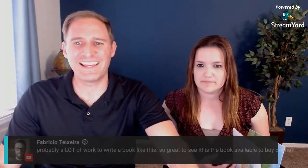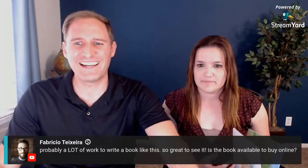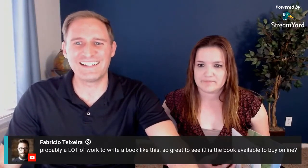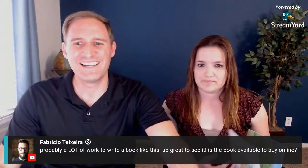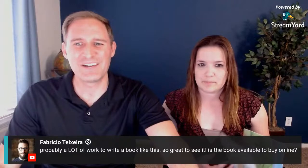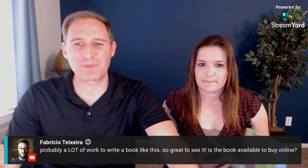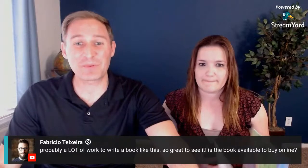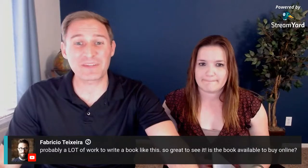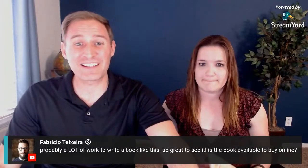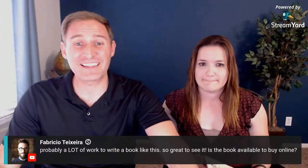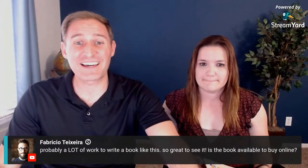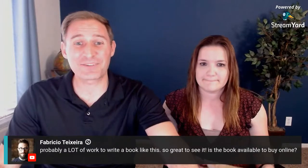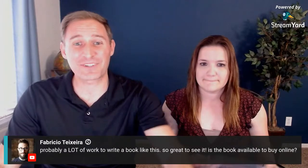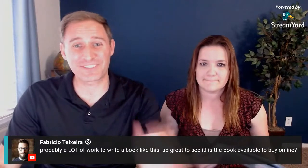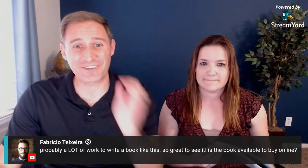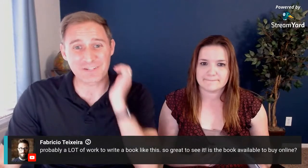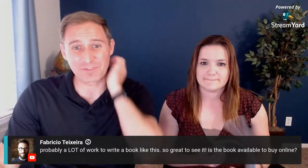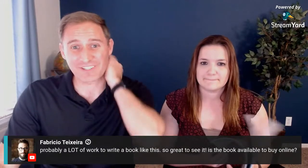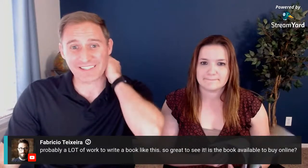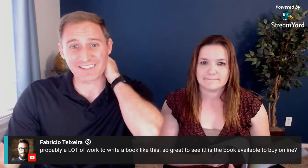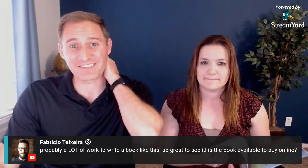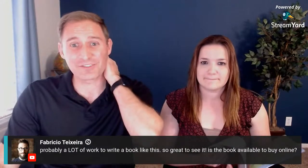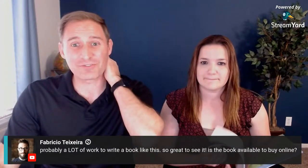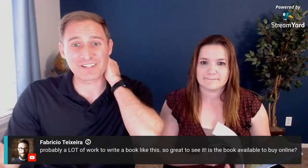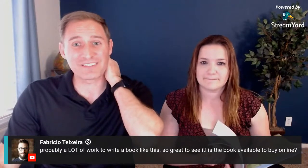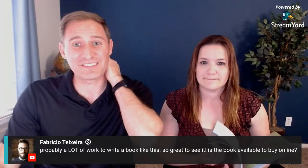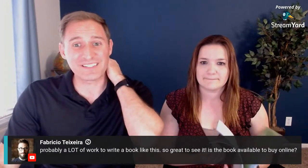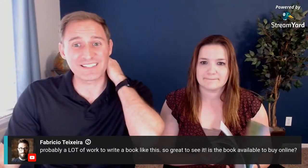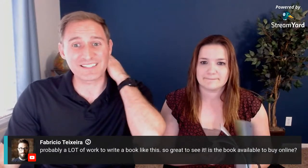yeah probably a lot of work to write a book like this so great to see it